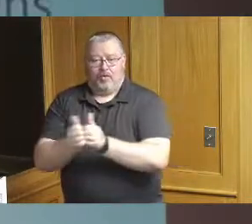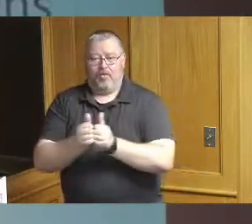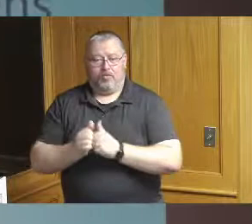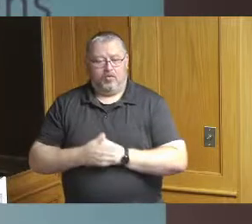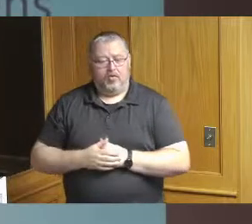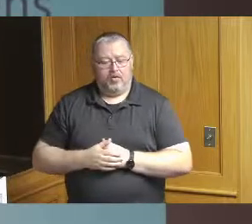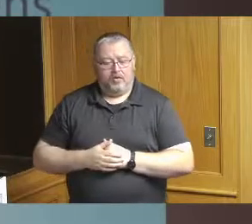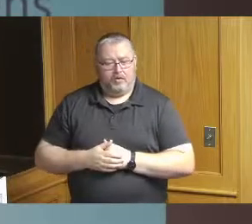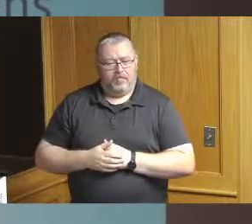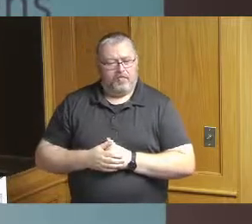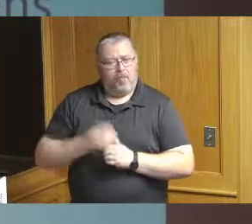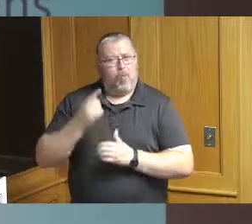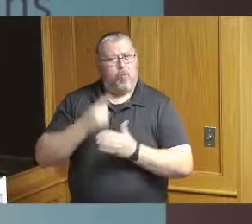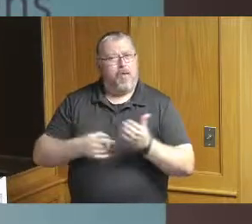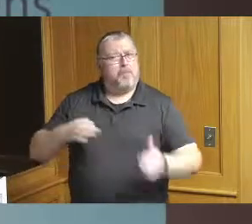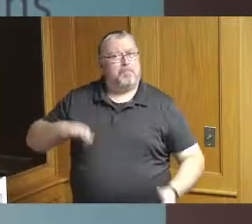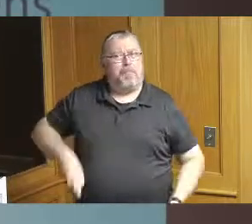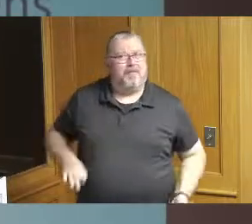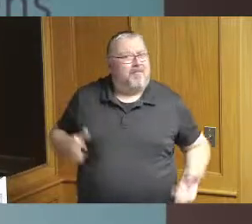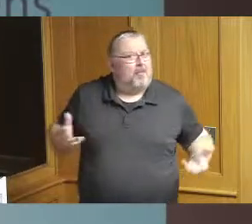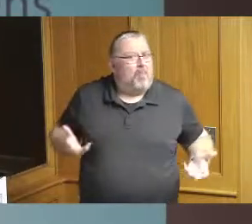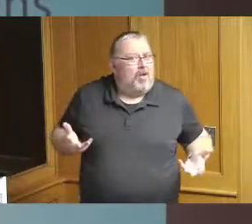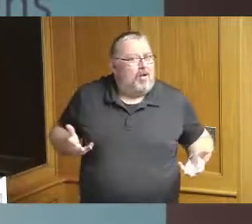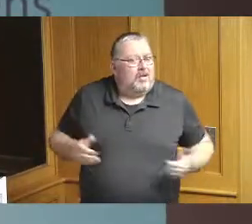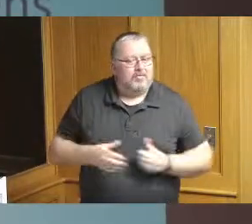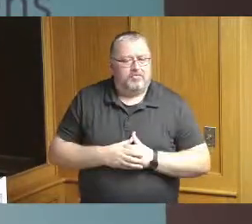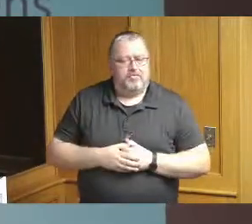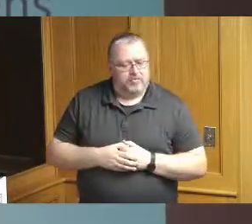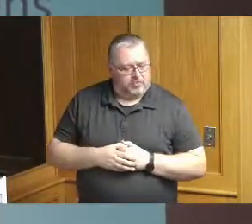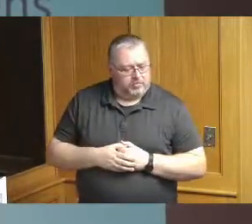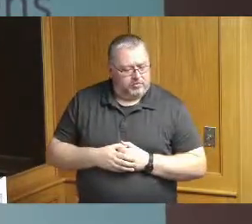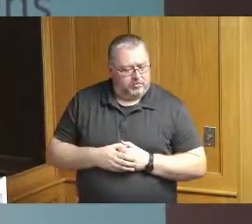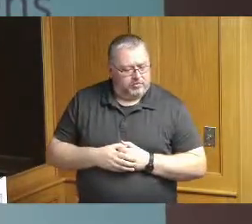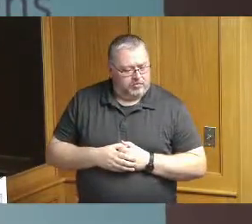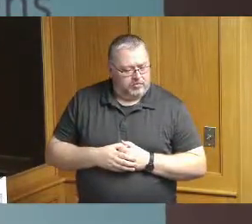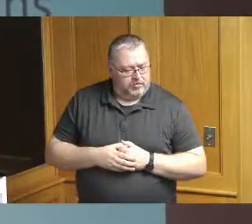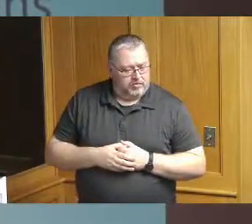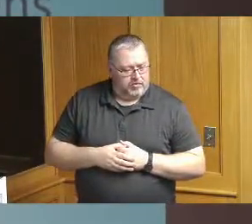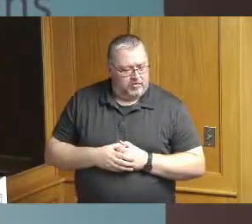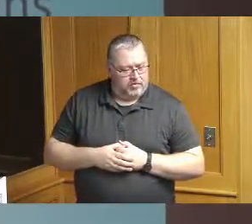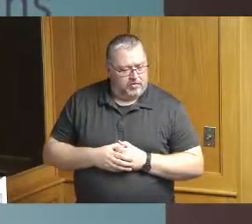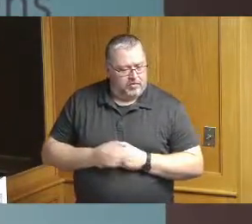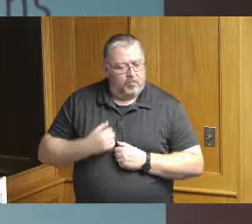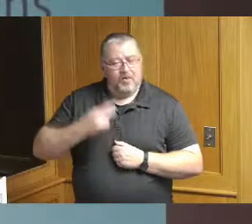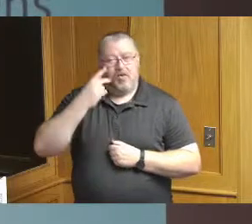so what is the payoff uh it acts as a comprehensive one-stop center for anything to